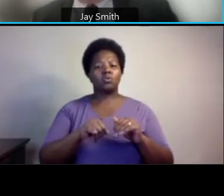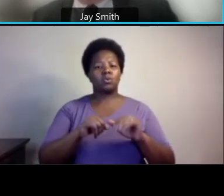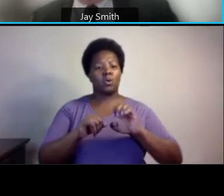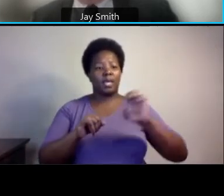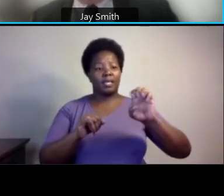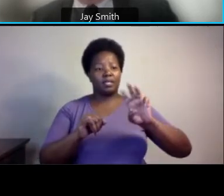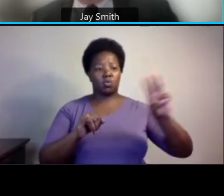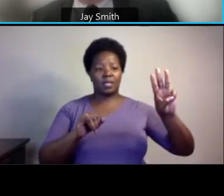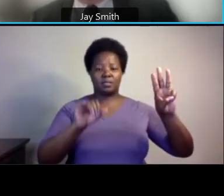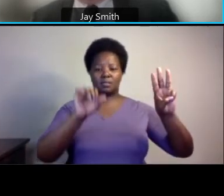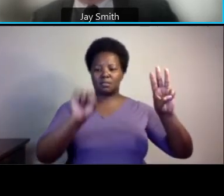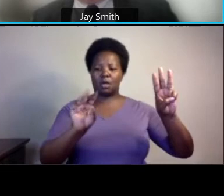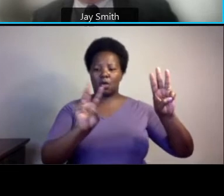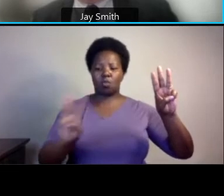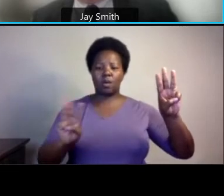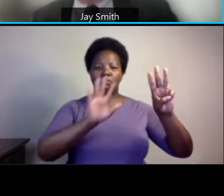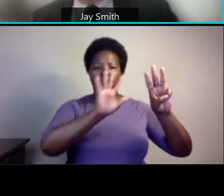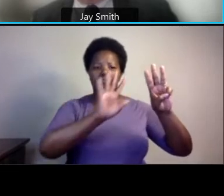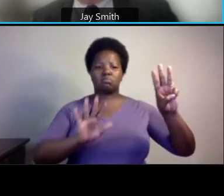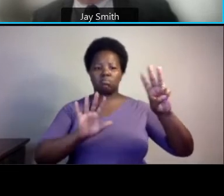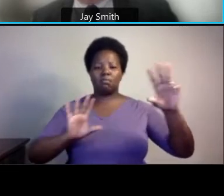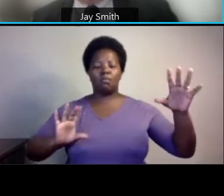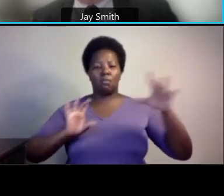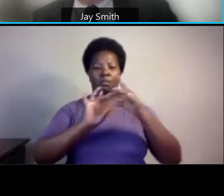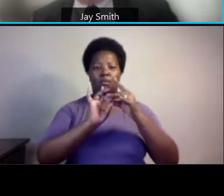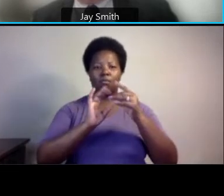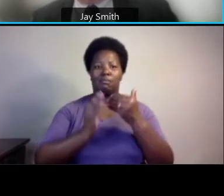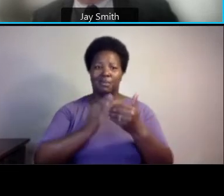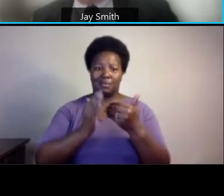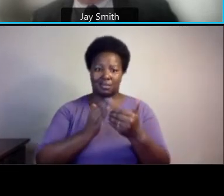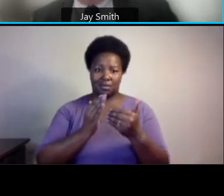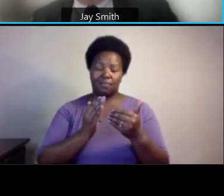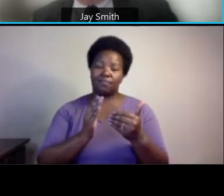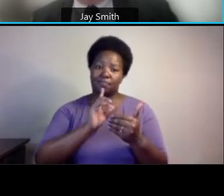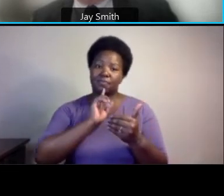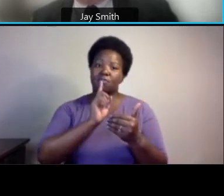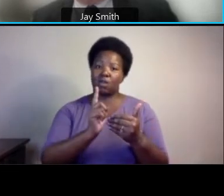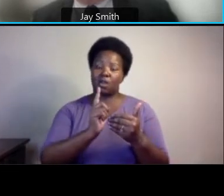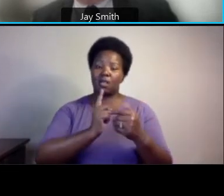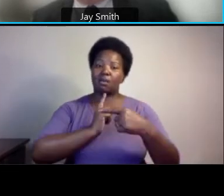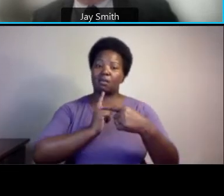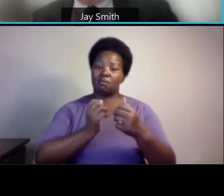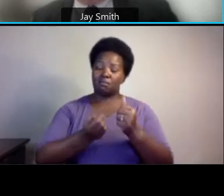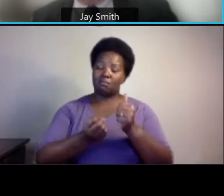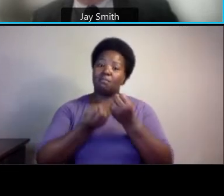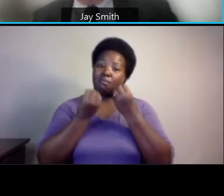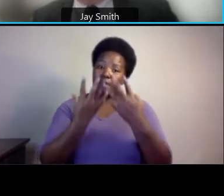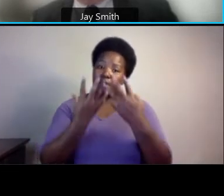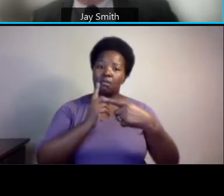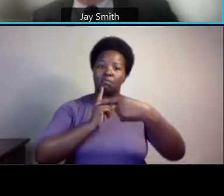there's a lot of positive aspects that were that are incorporated into this project and